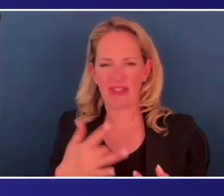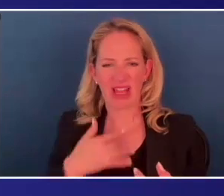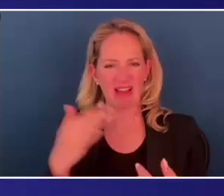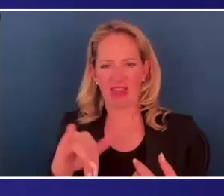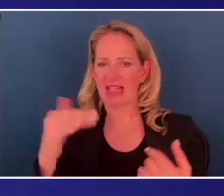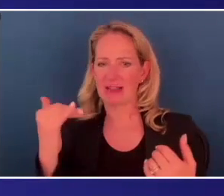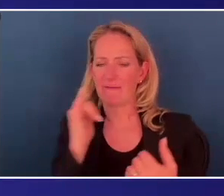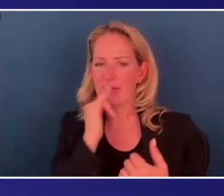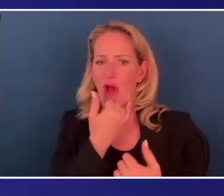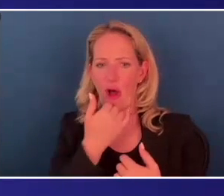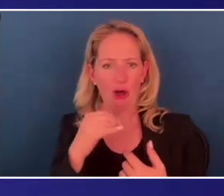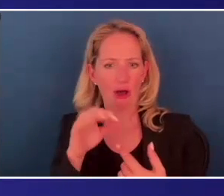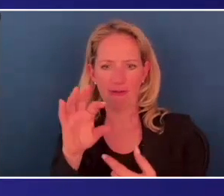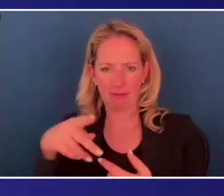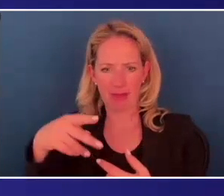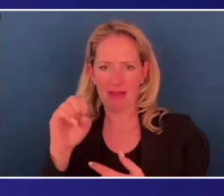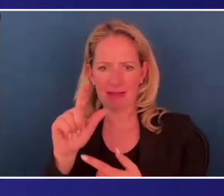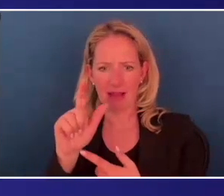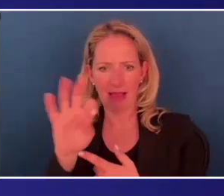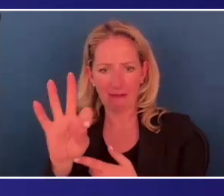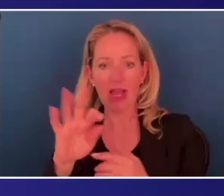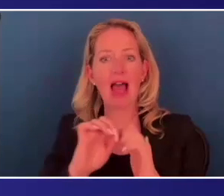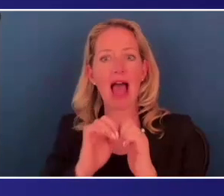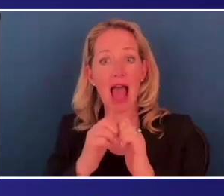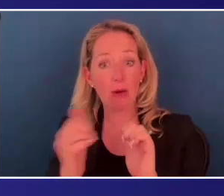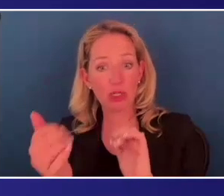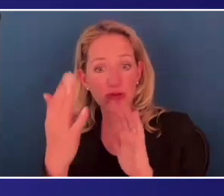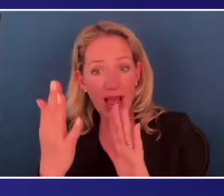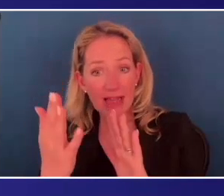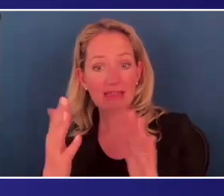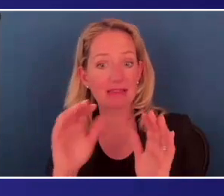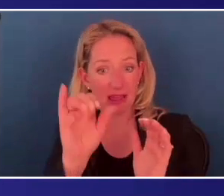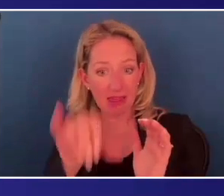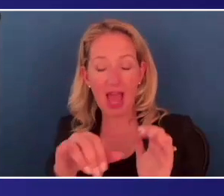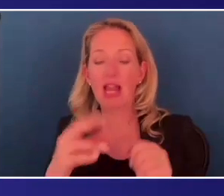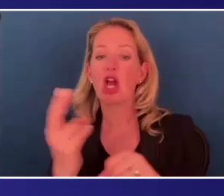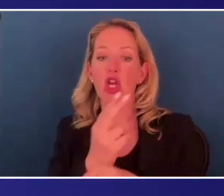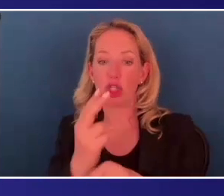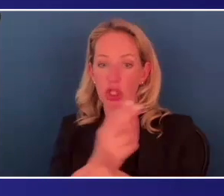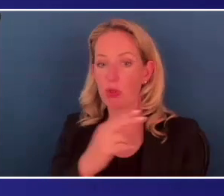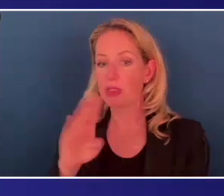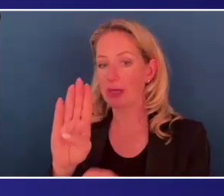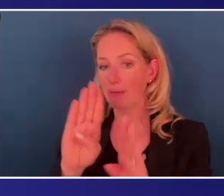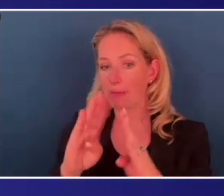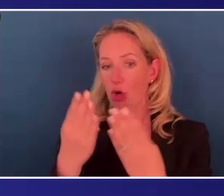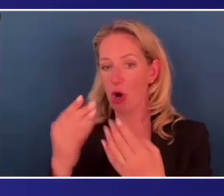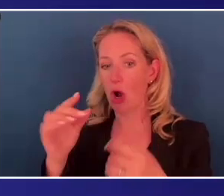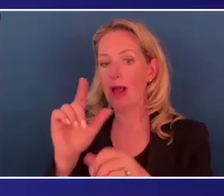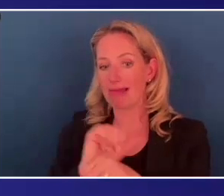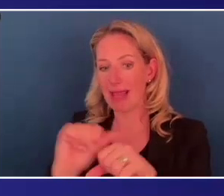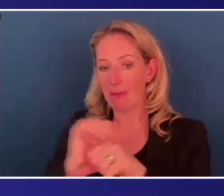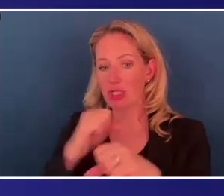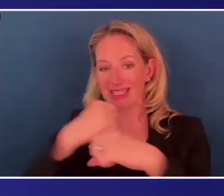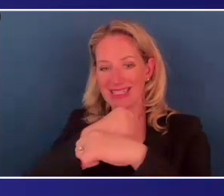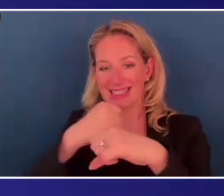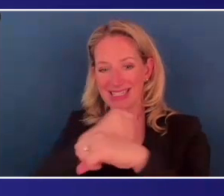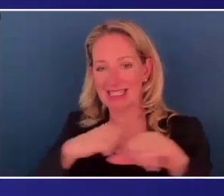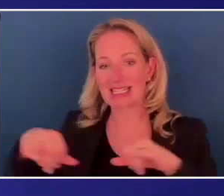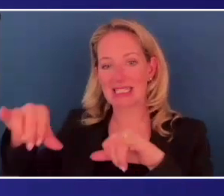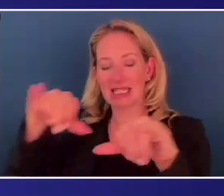One of the ways you could address this fall is by using the Bureau of Labor Statistics, standard occupational classification codes.